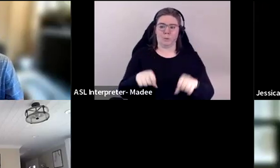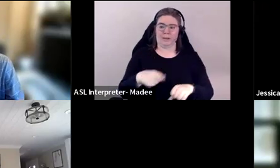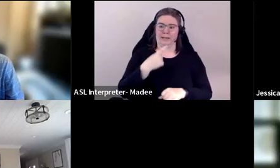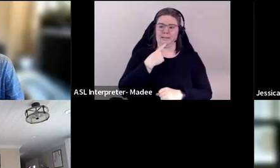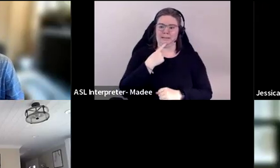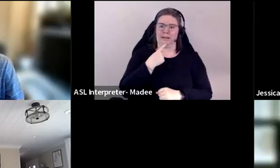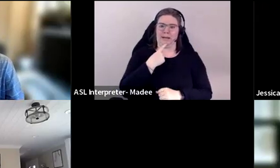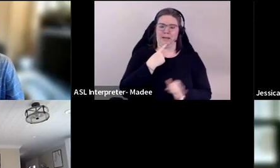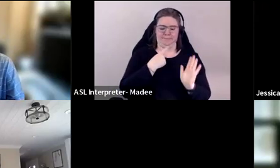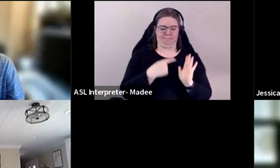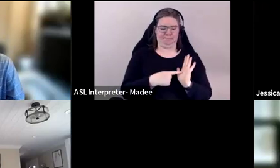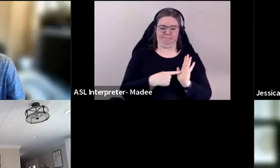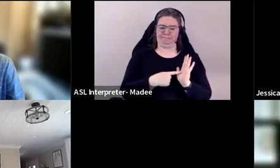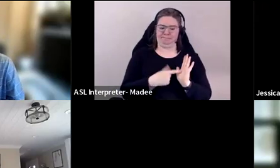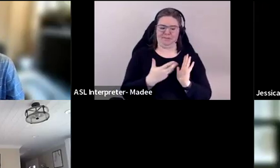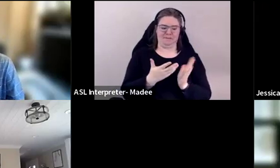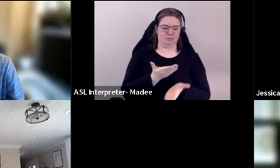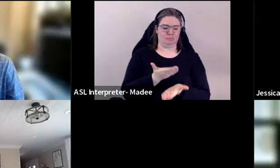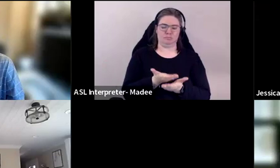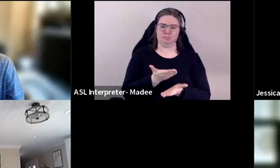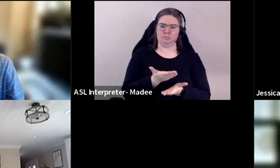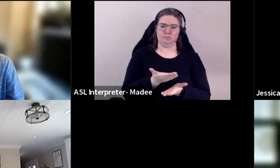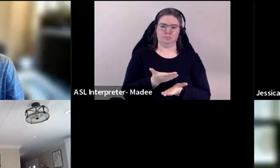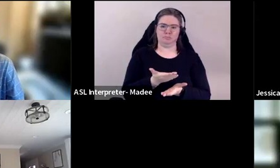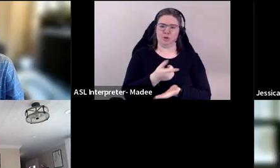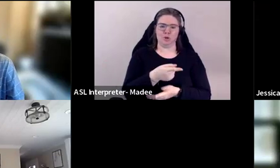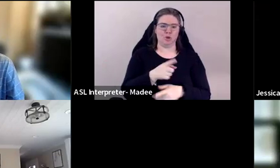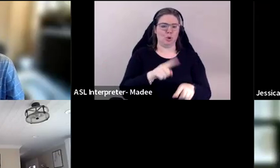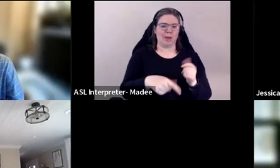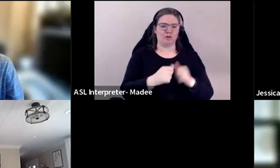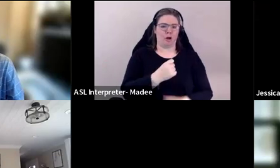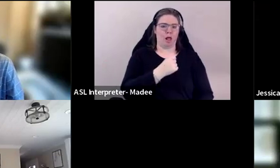Don Dew: done this battle. Don Dew: You cannot be setting these type of rules with children.